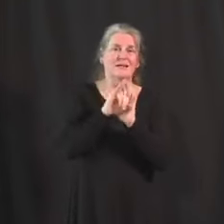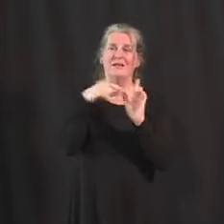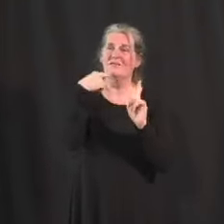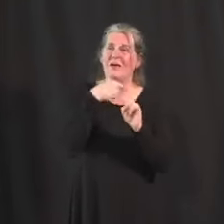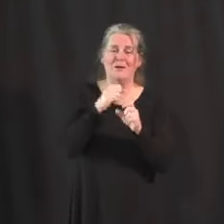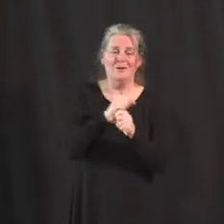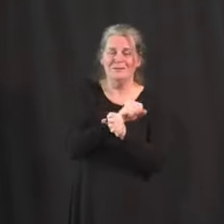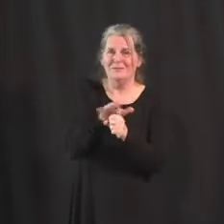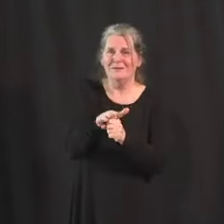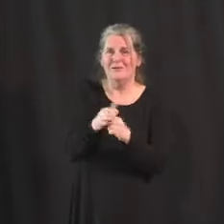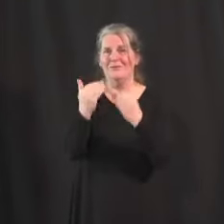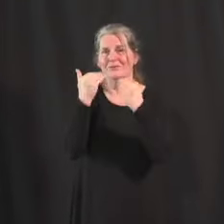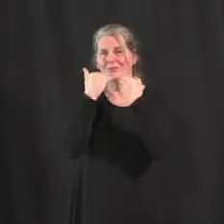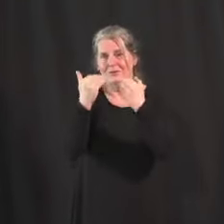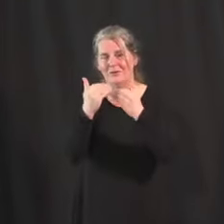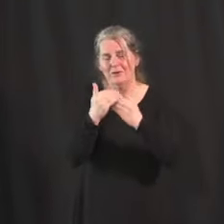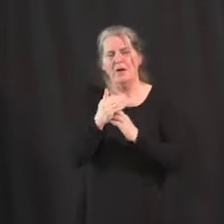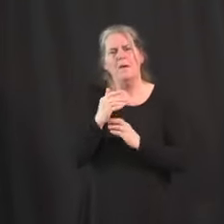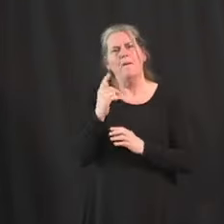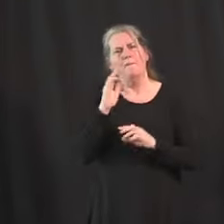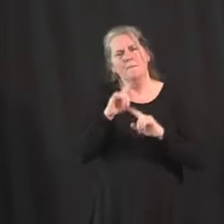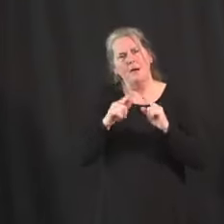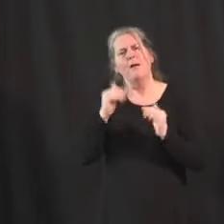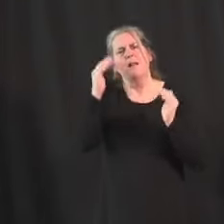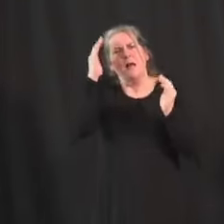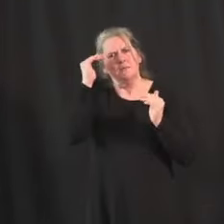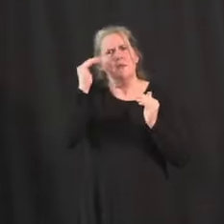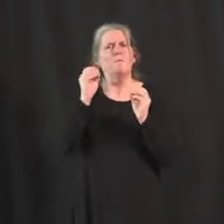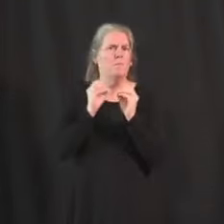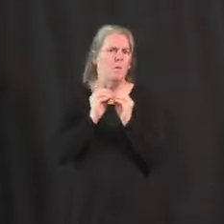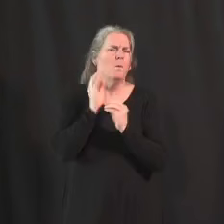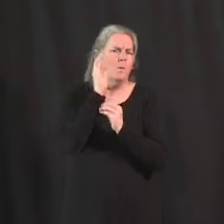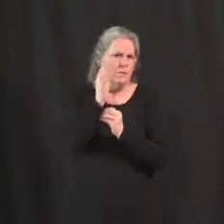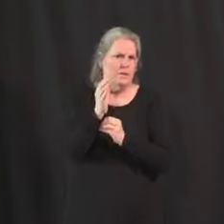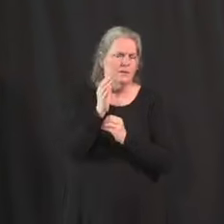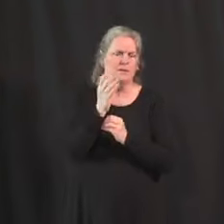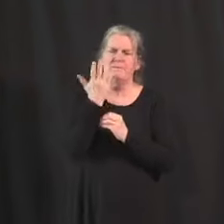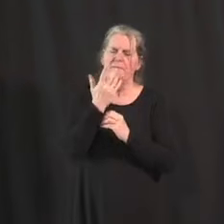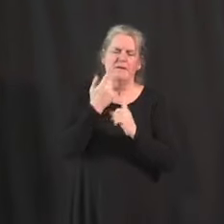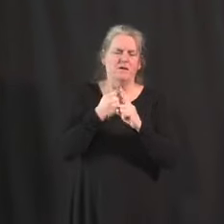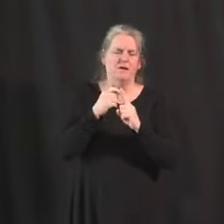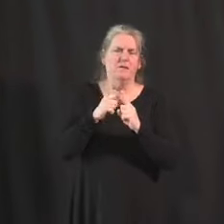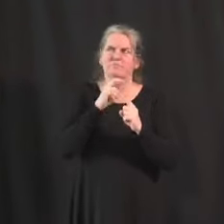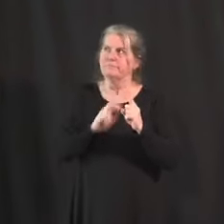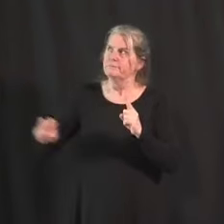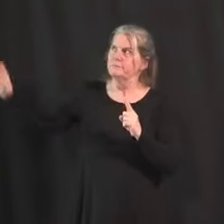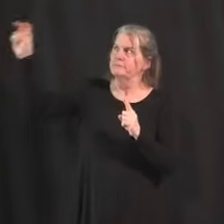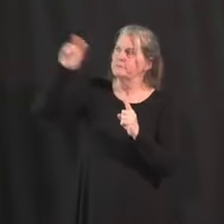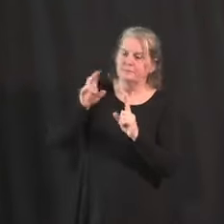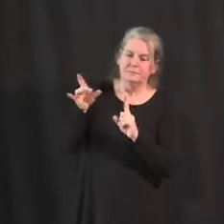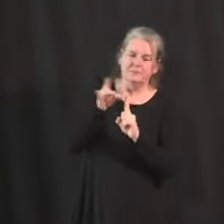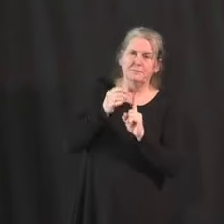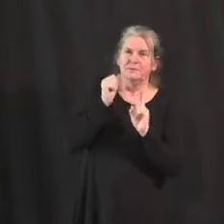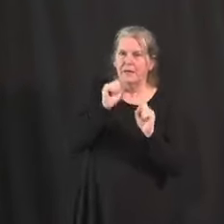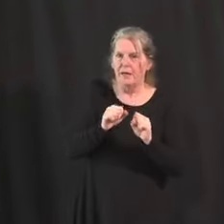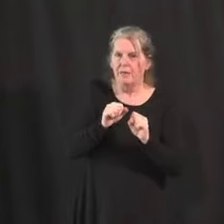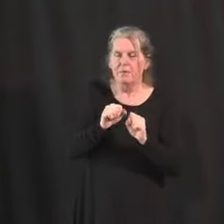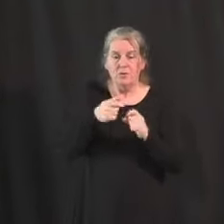MORE CASES EITHER AS NEW IMPORTATIONS OR AS CASES RELATED TO CURRENT INVESTIGATIONS.